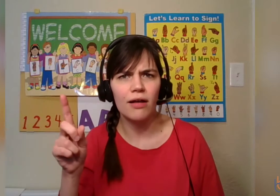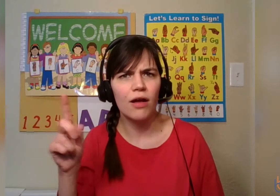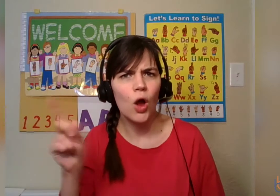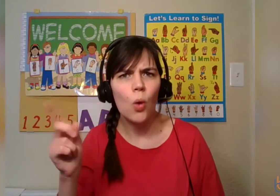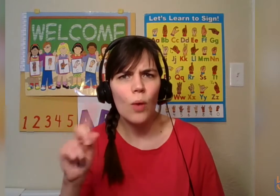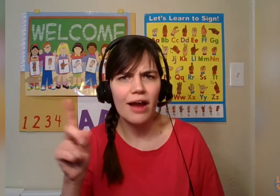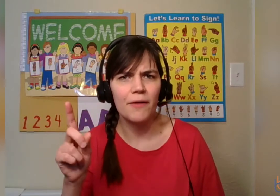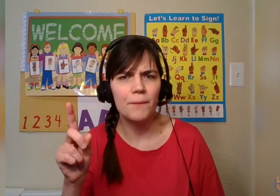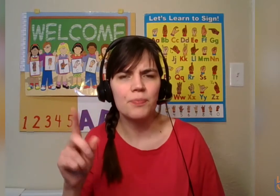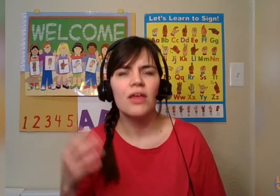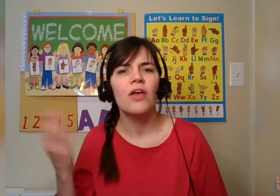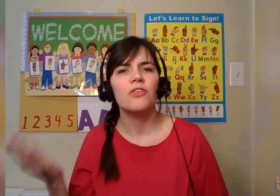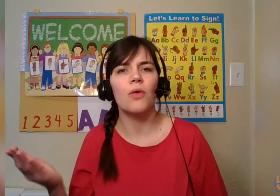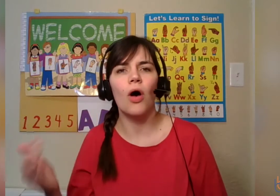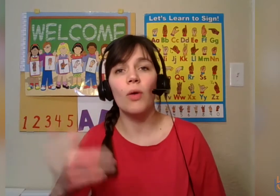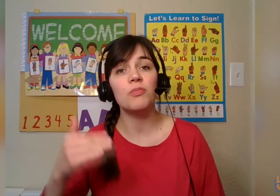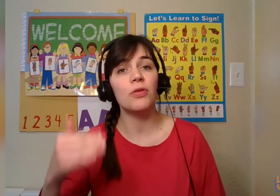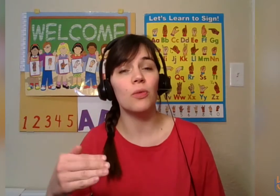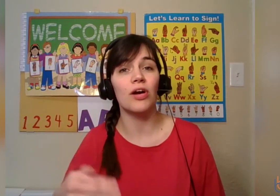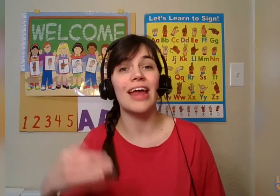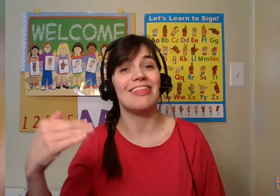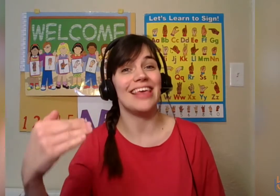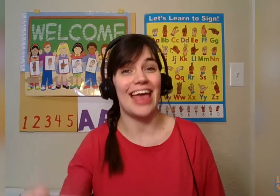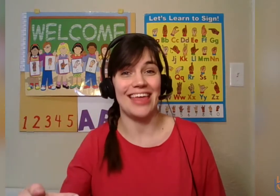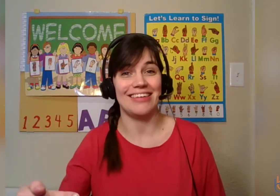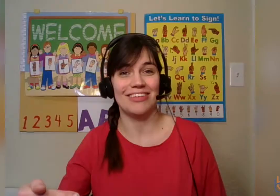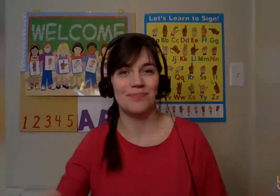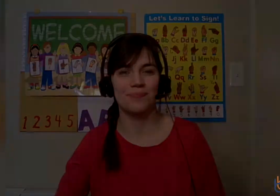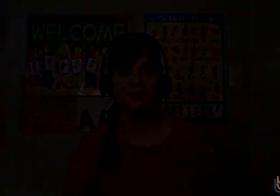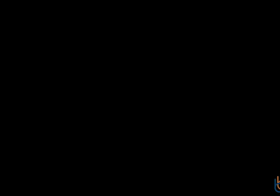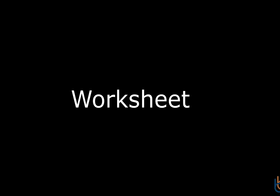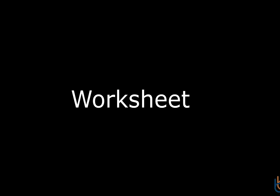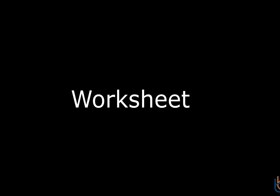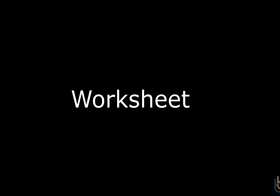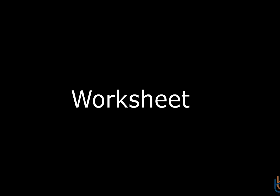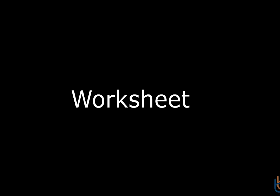Where?" So always put the word at the end.